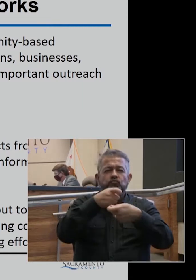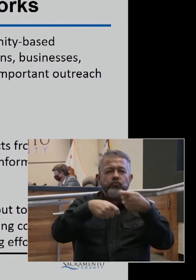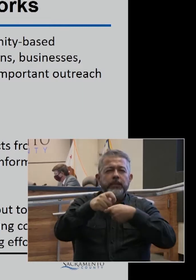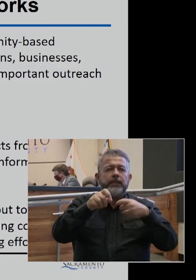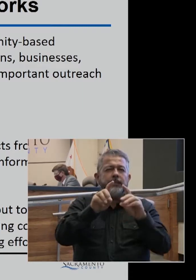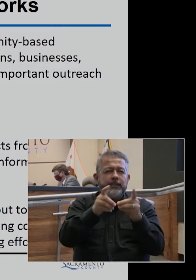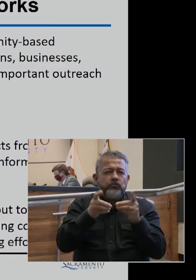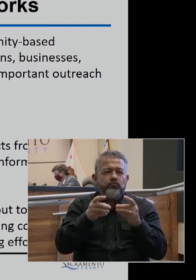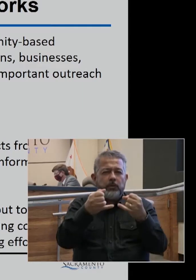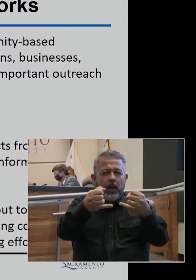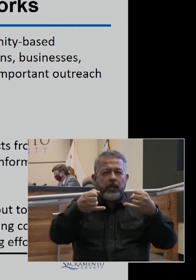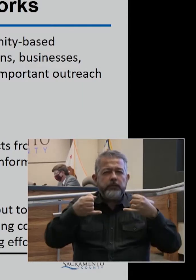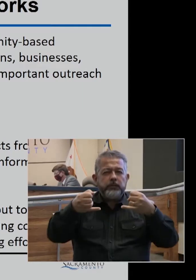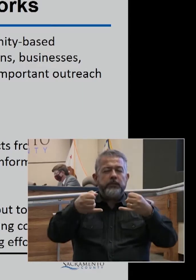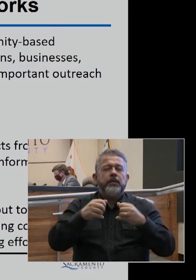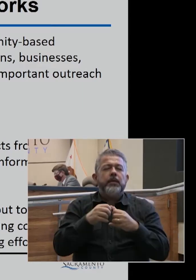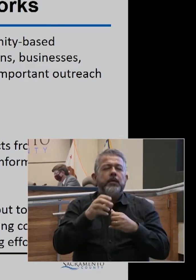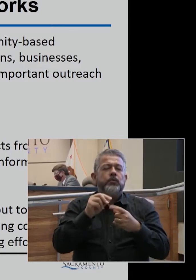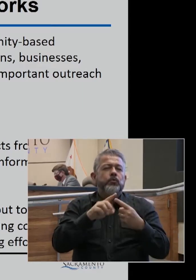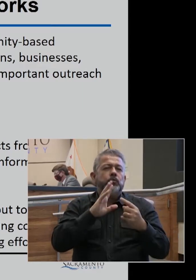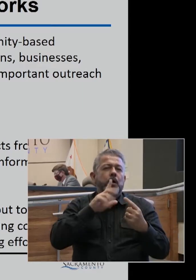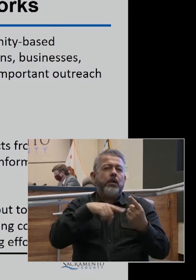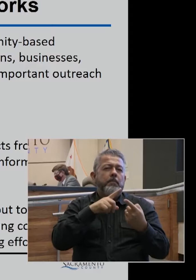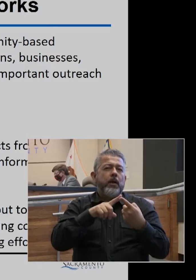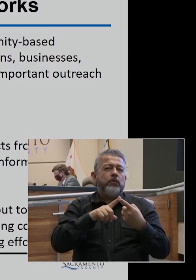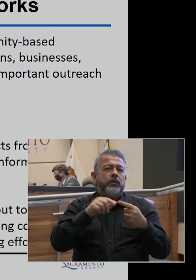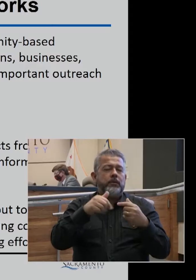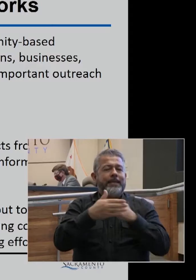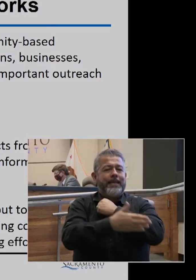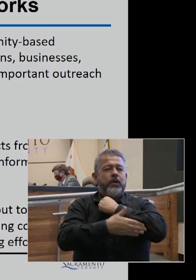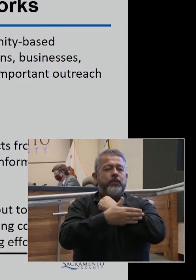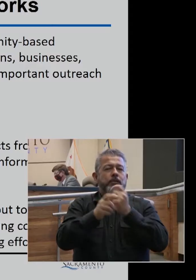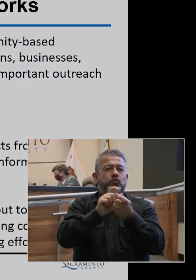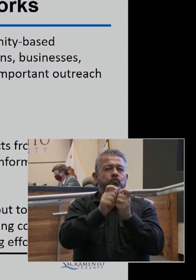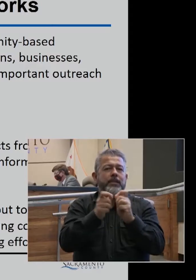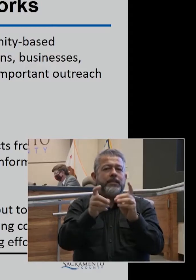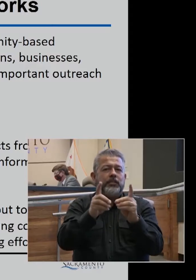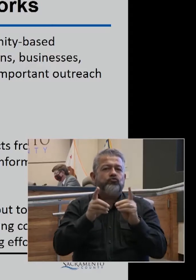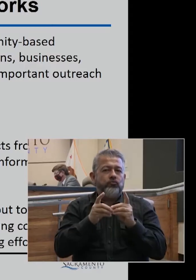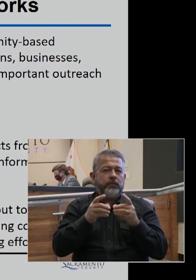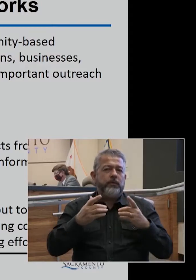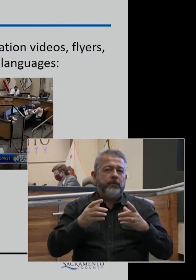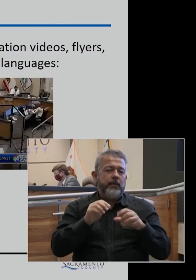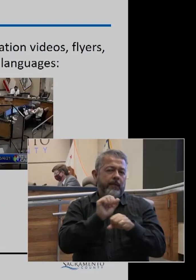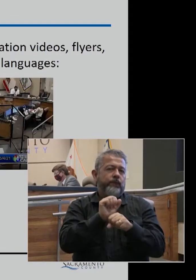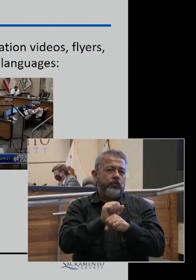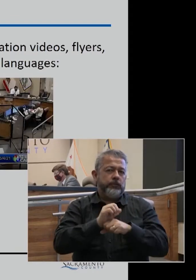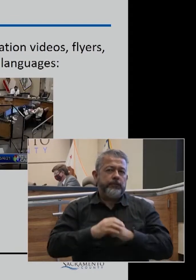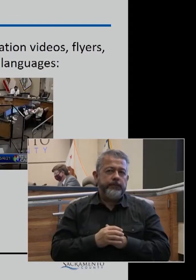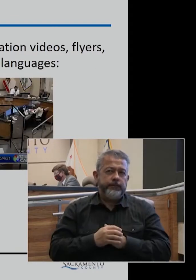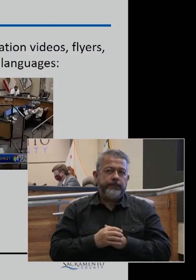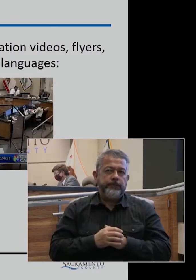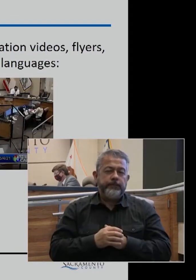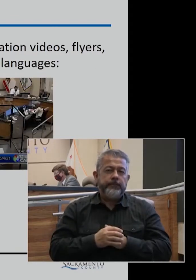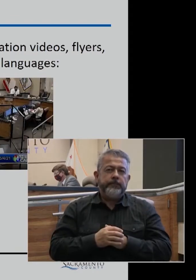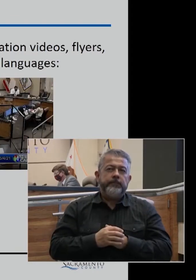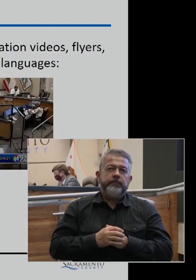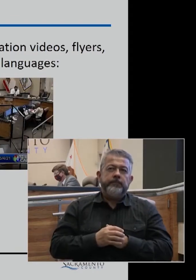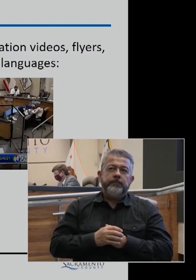EXISTING MEETINGS TO TALK ABOUT THE COUNTY REDISTRICTING EFFORTS